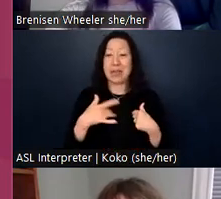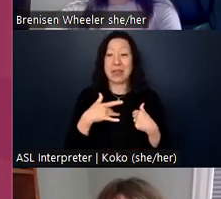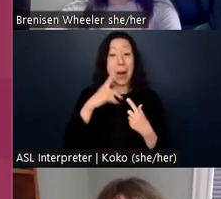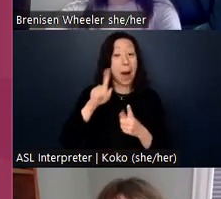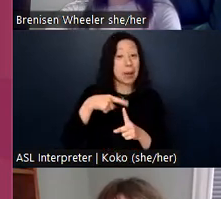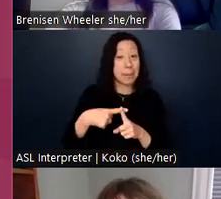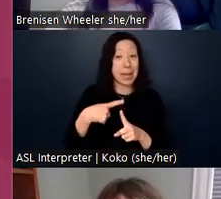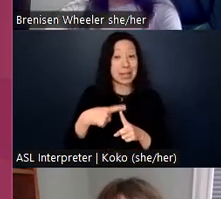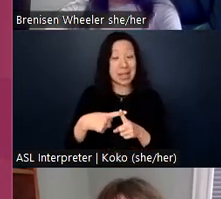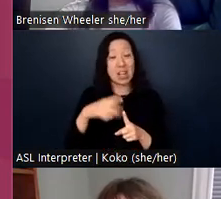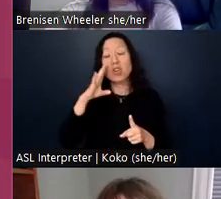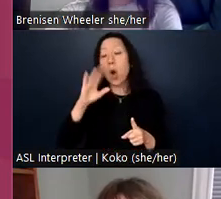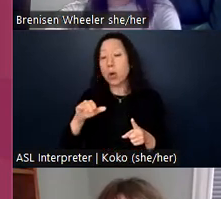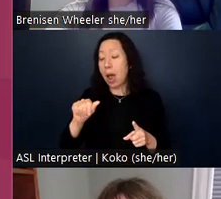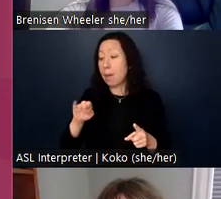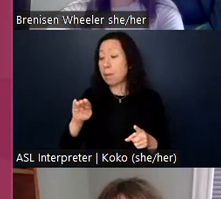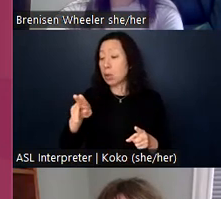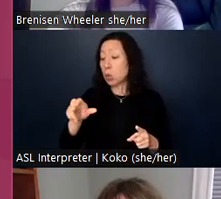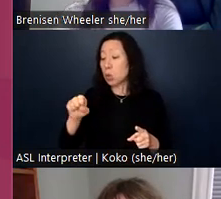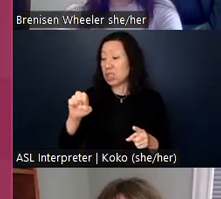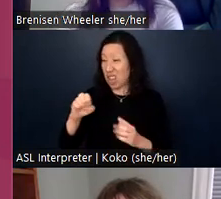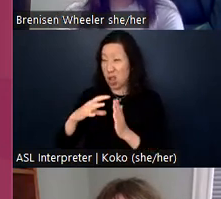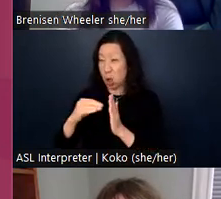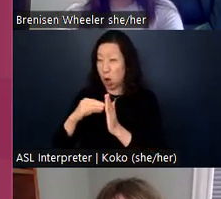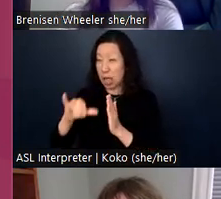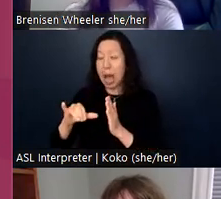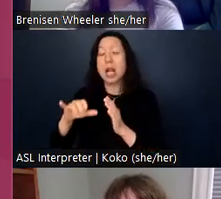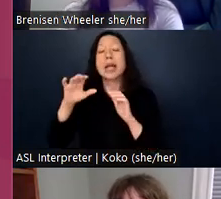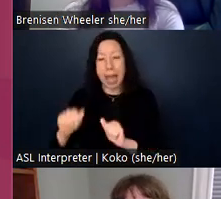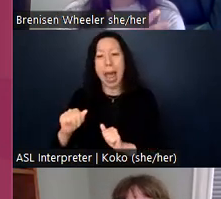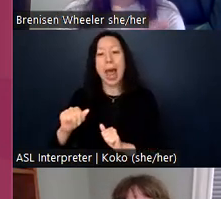13:30:30 It can be unlawful, and replaced with healthy choices rooted in equality respect,